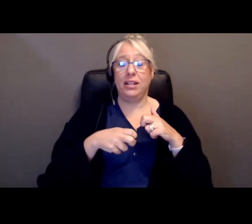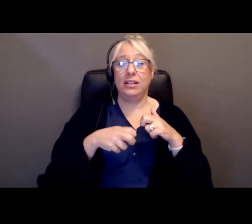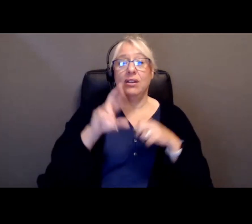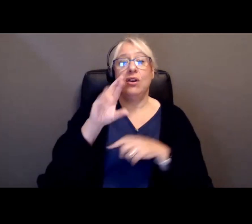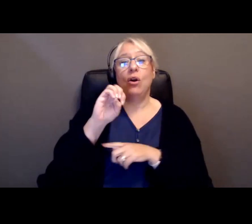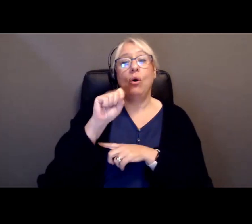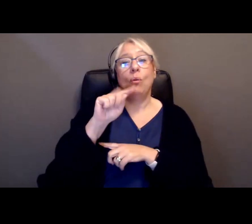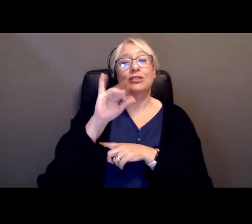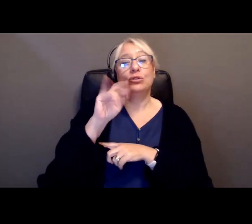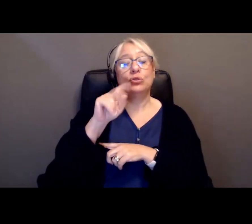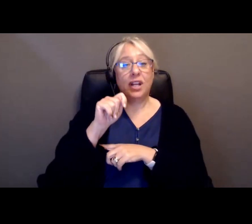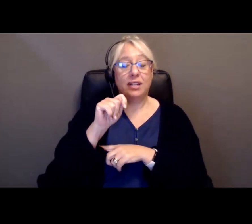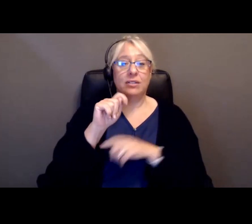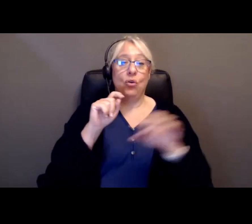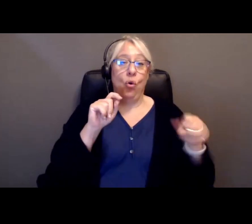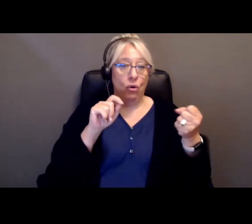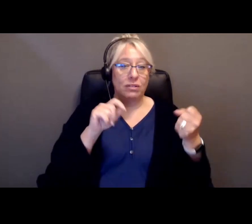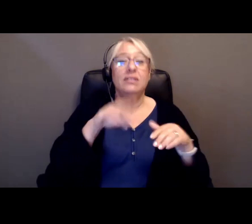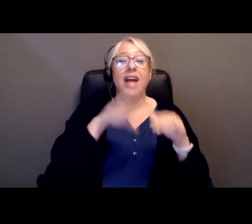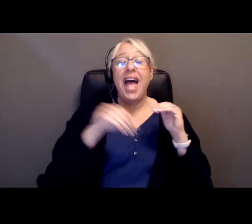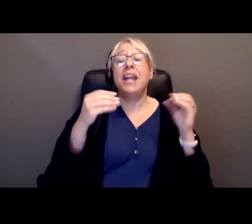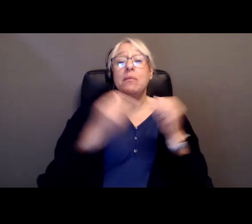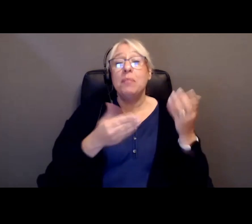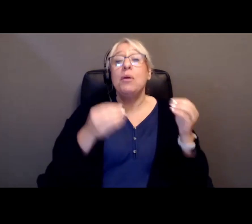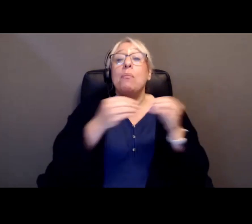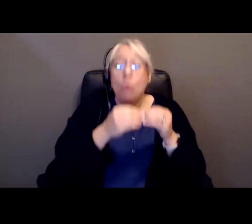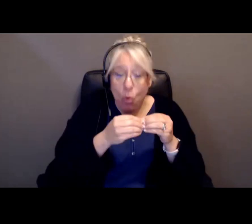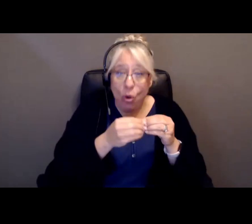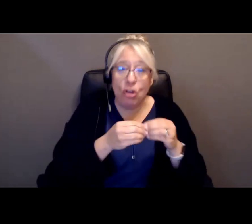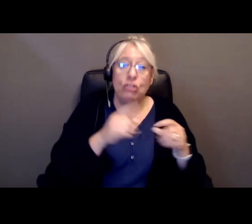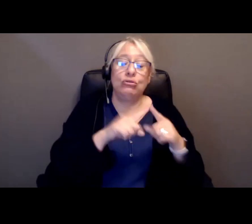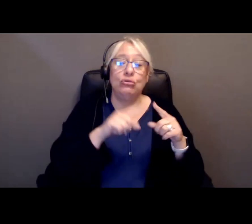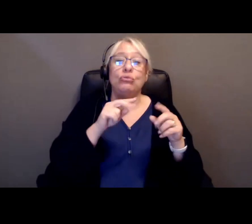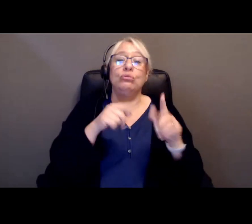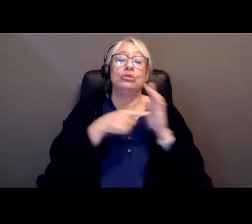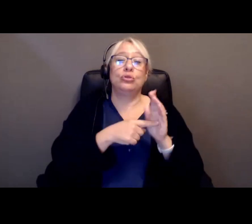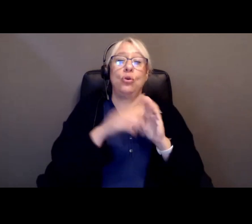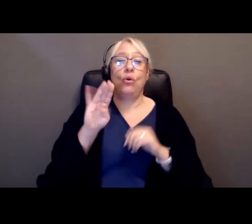if not possibly more, inclined to reflect bias because it's easier to sort of hide.